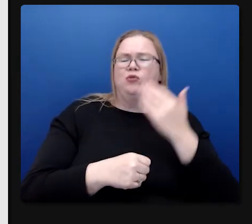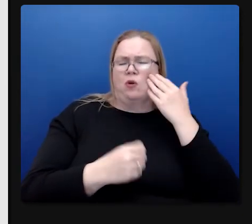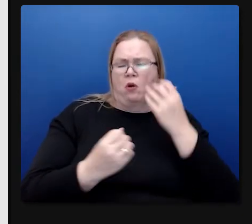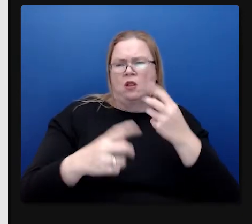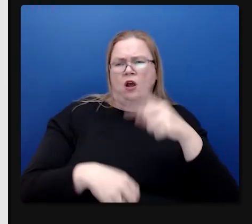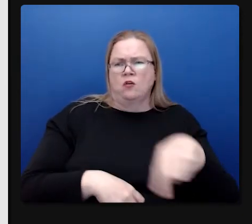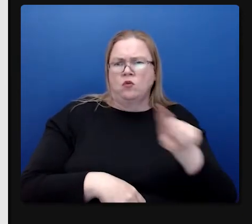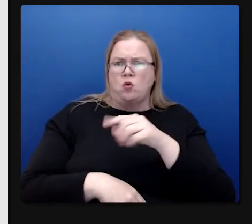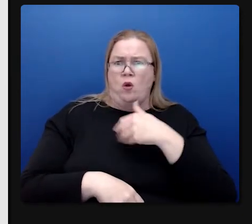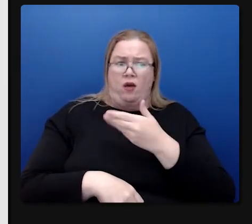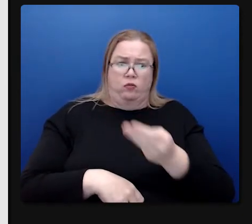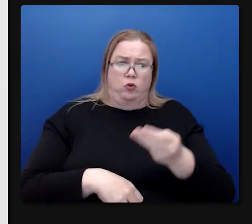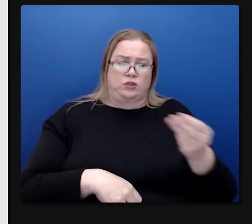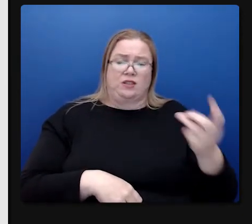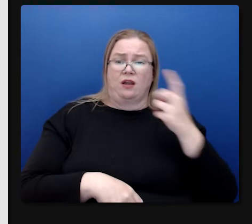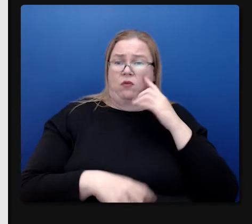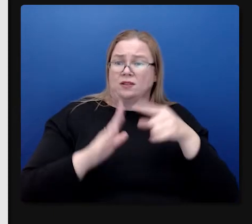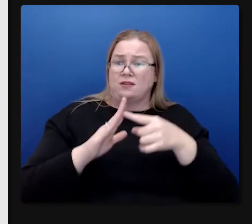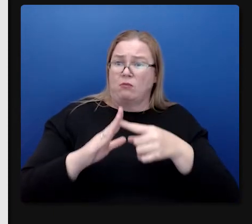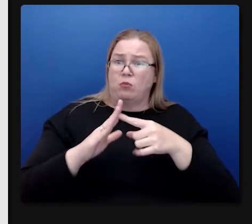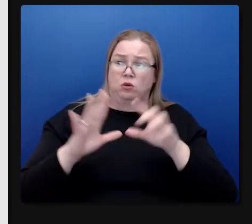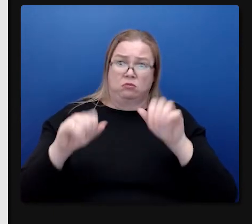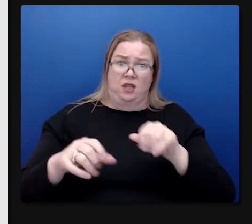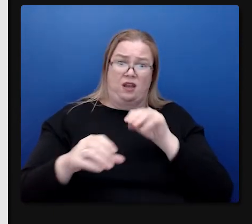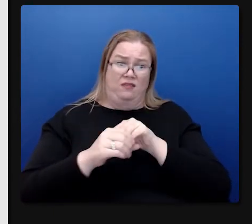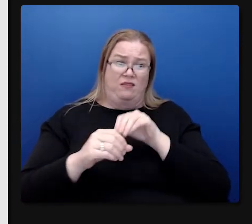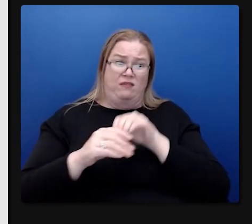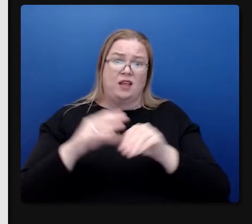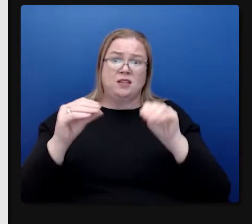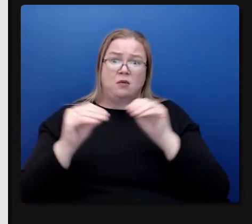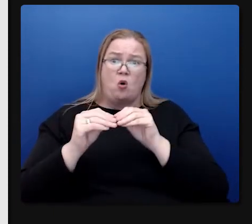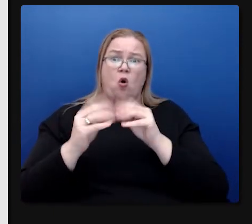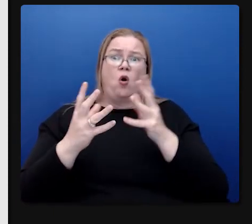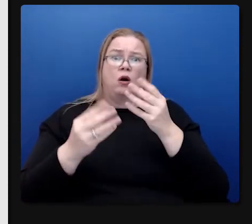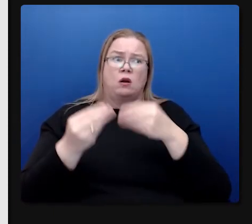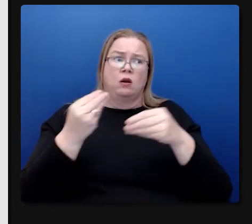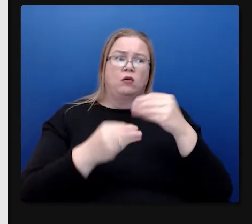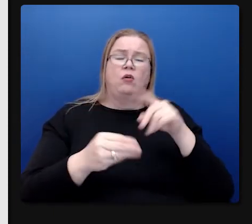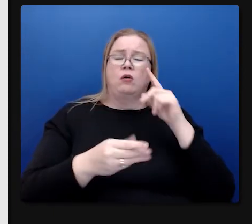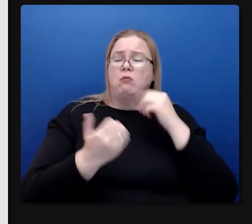A lot of you have merchandise, for example, can you invest in more circular economy?